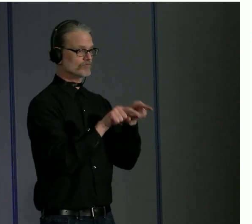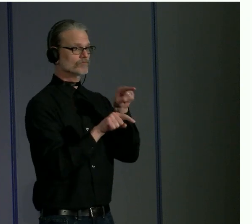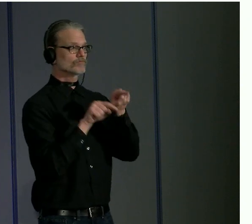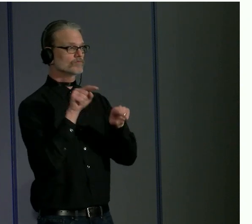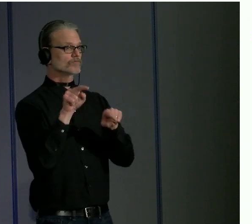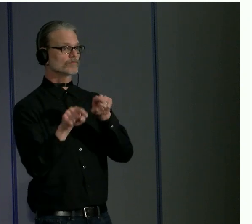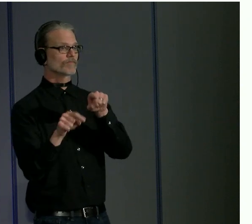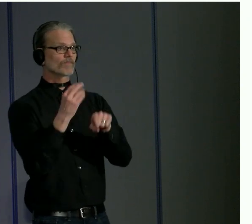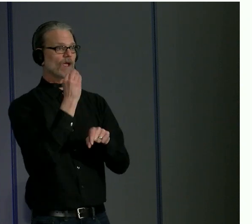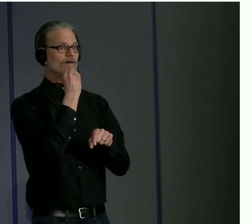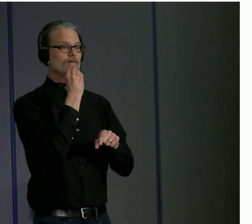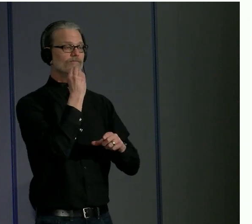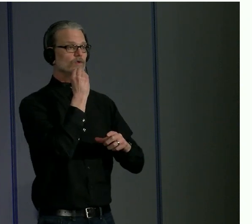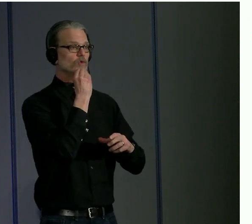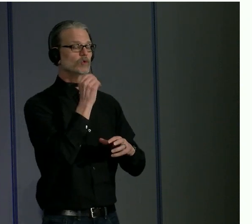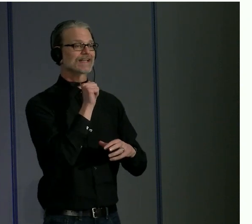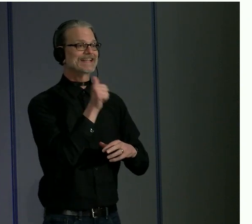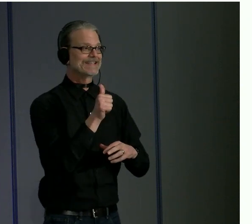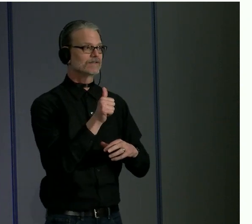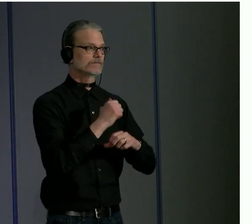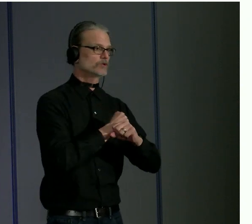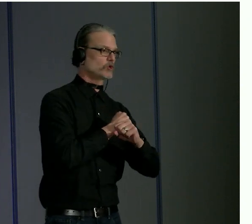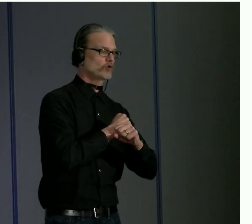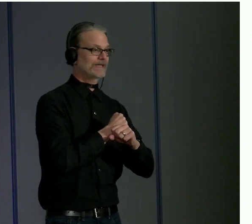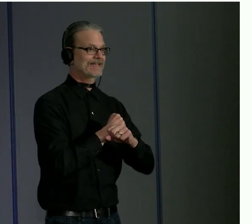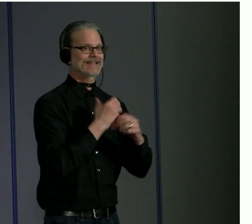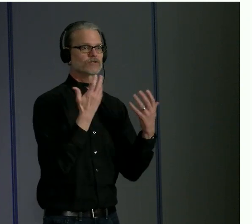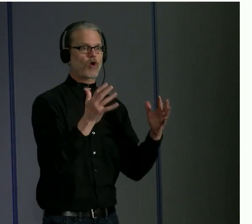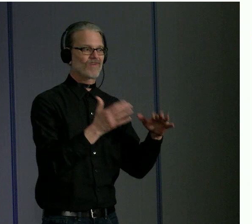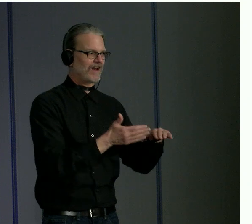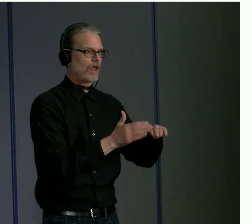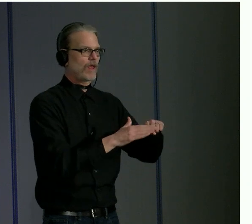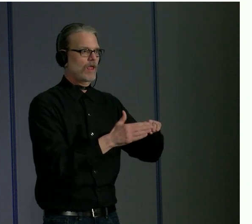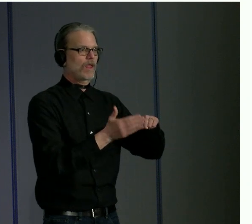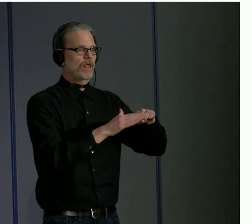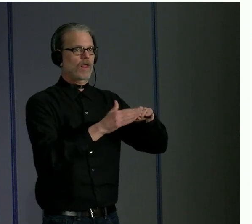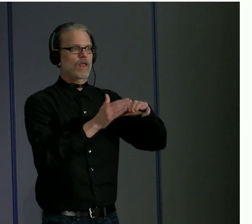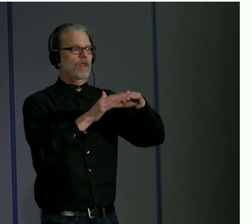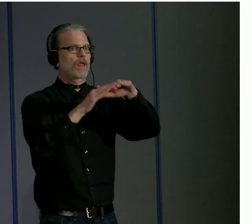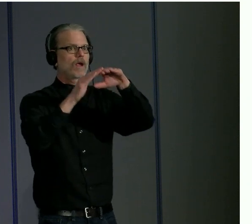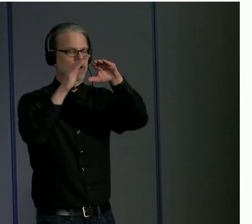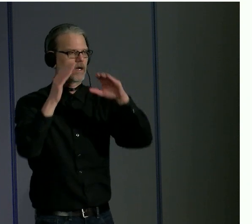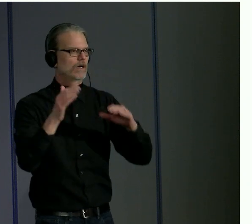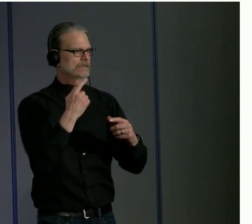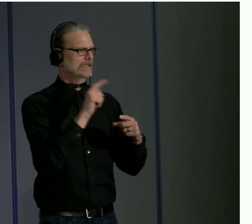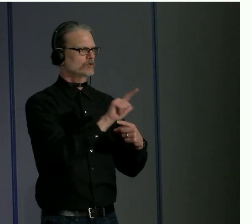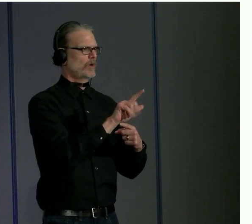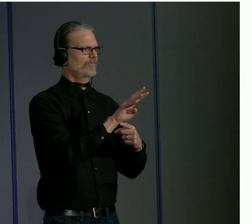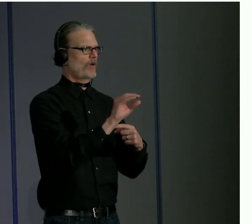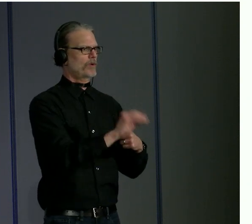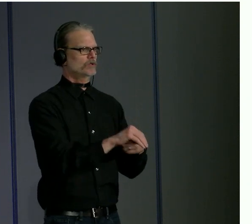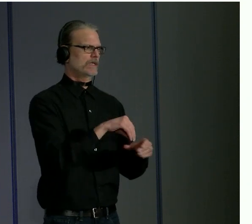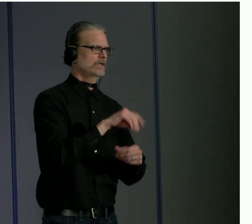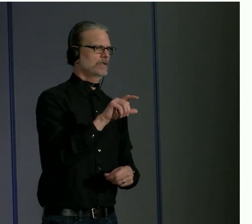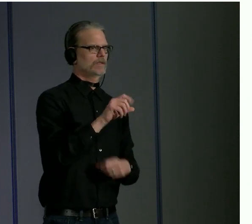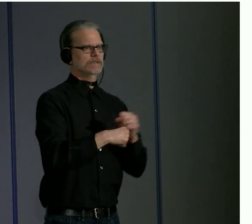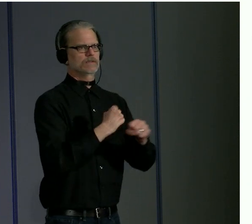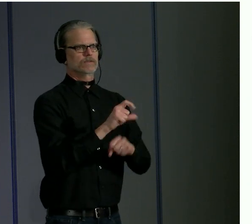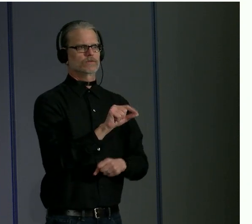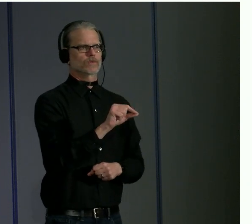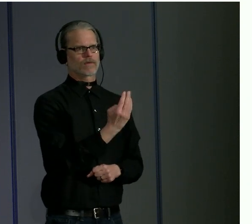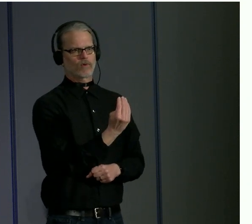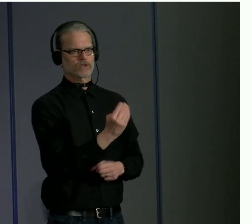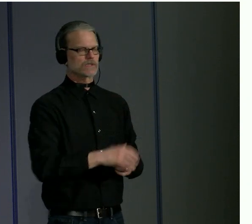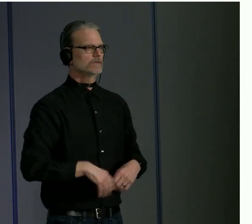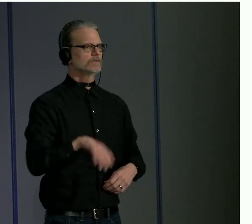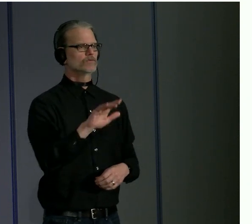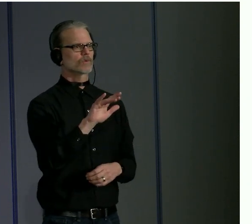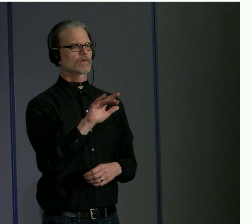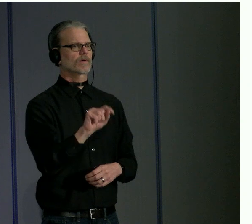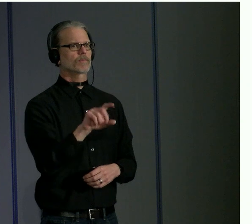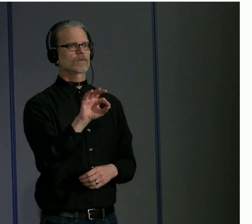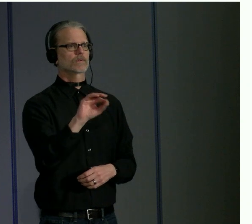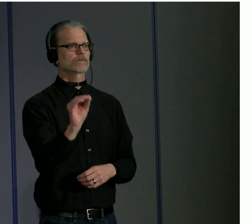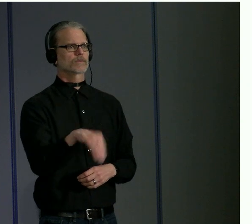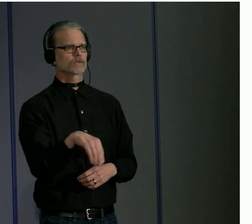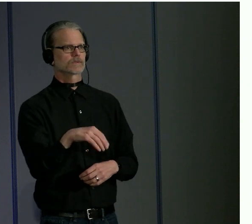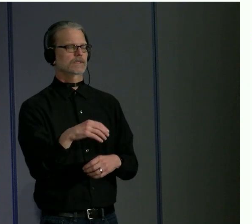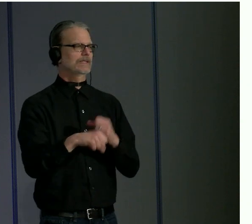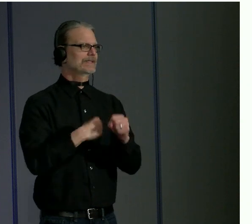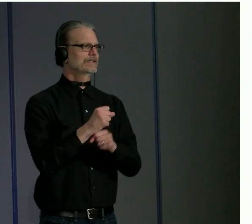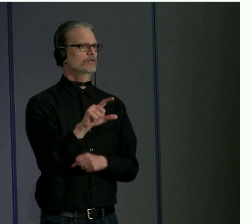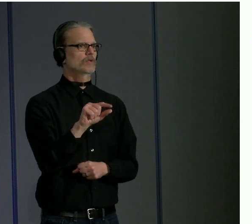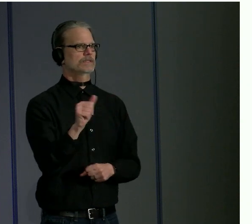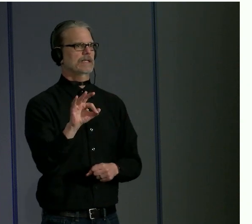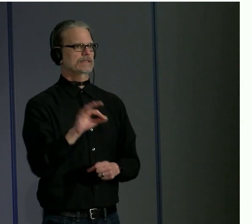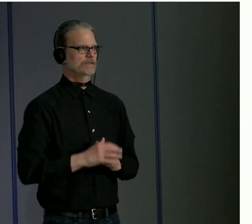already on the rise and look at the statistics that say 4% in 2014 and 25.9% in 2019. Now,